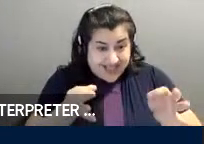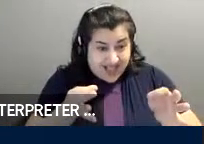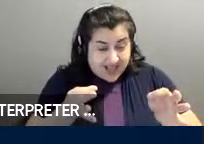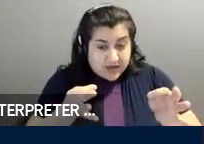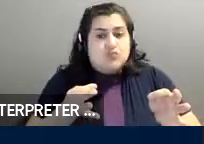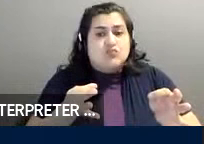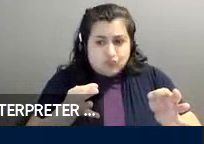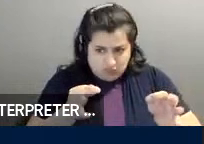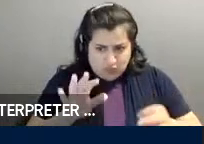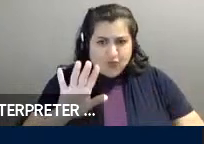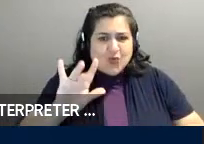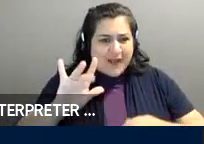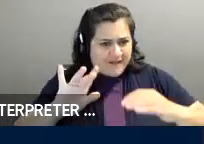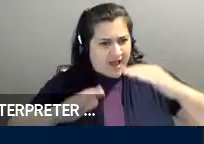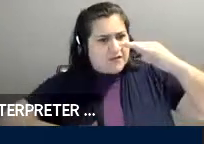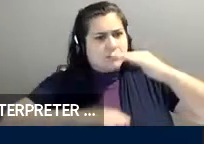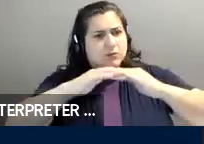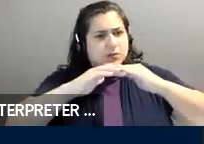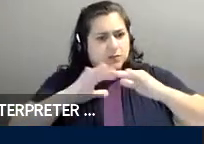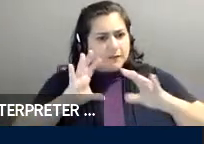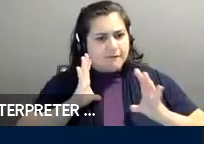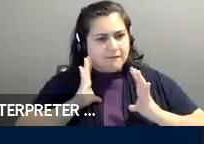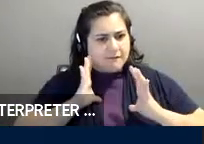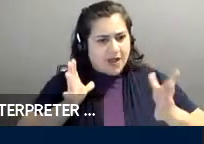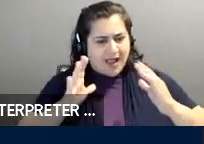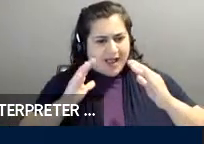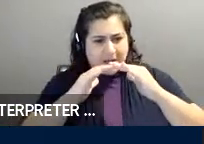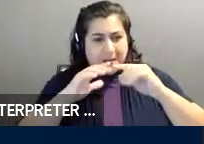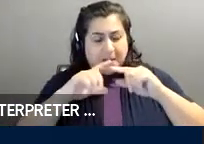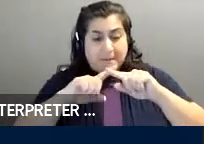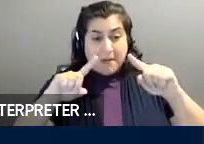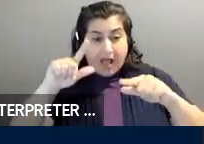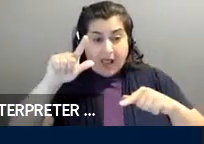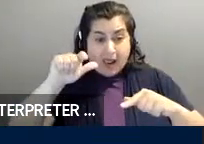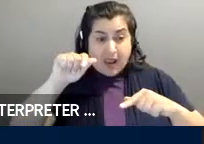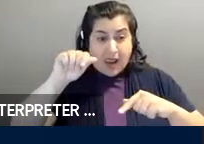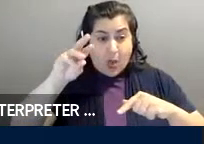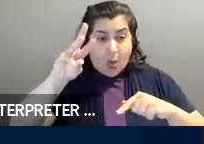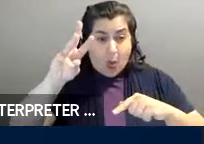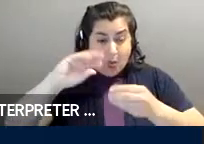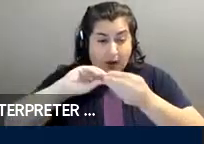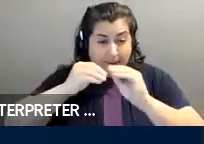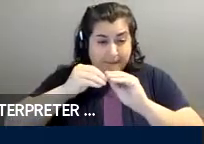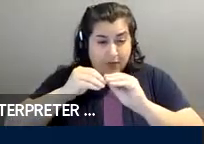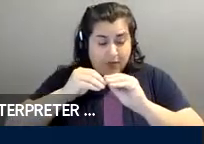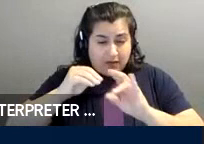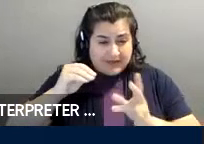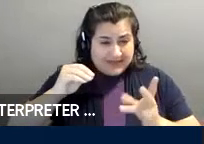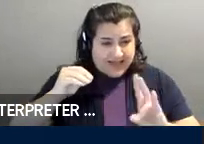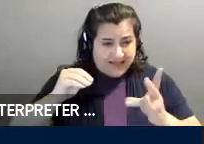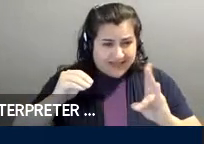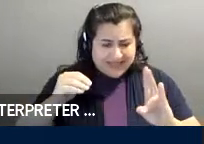wasn't a consensus on that low transfer height and what that should be.